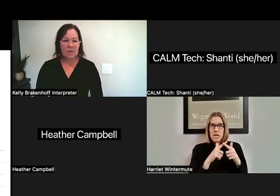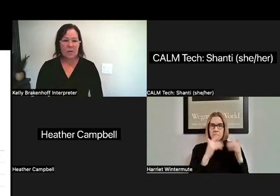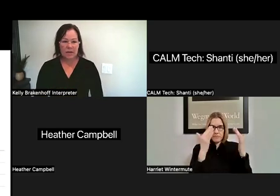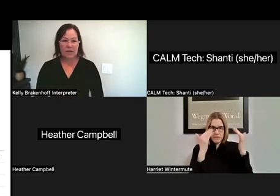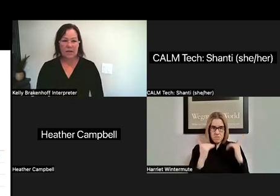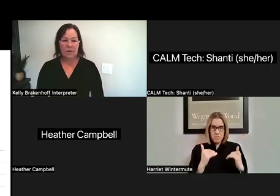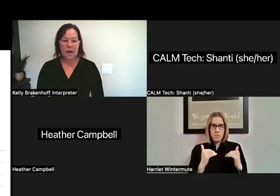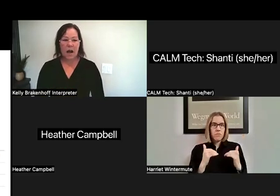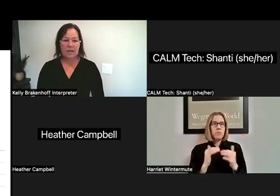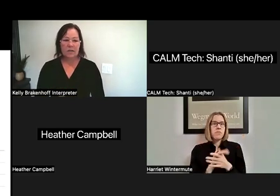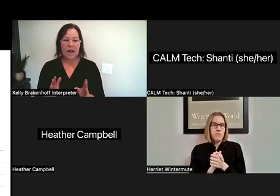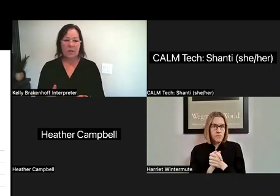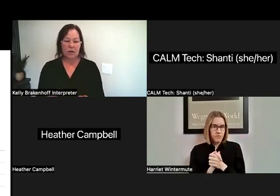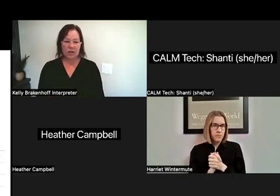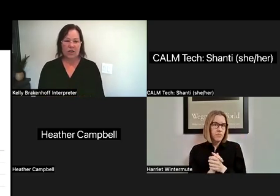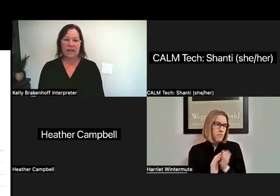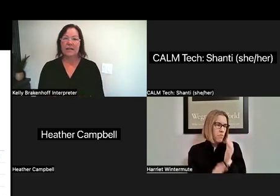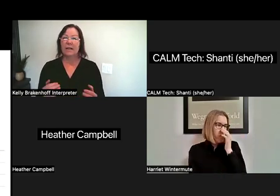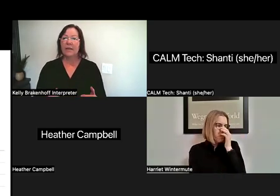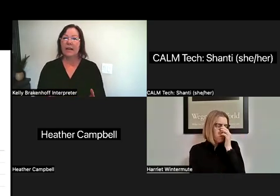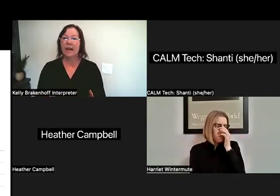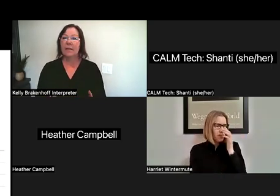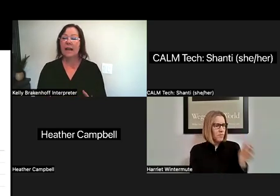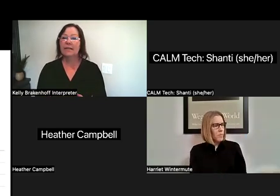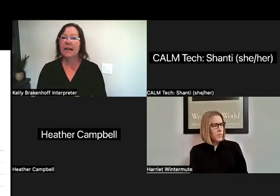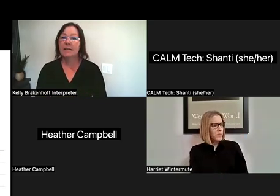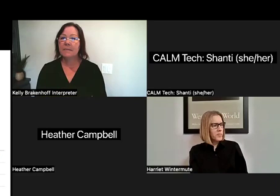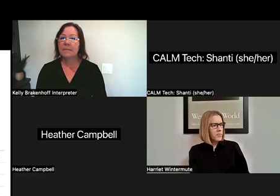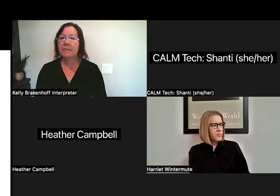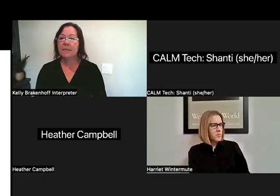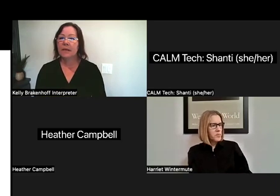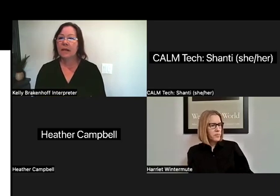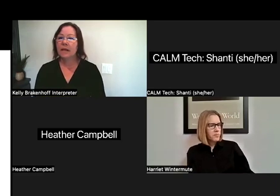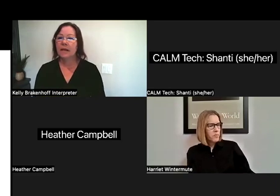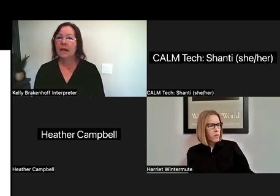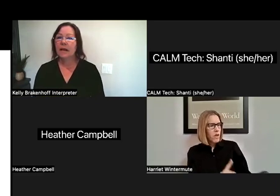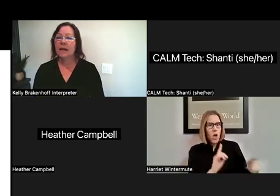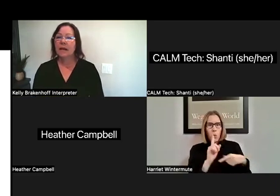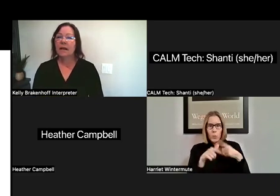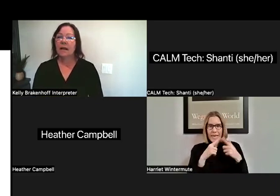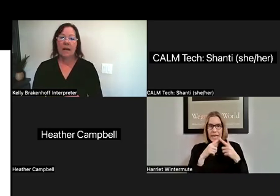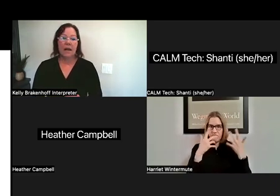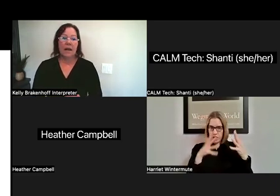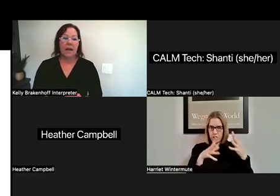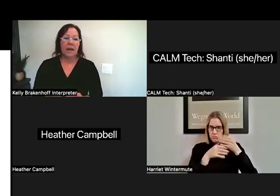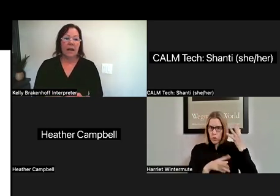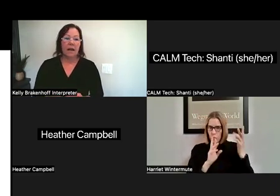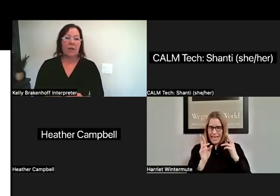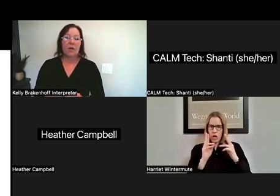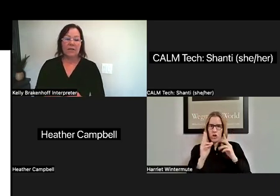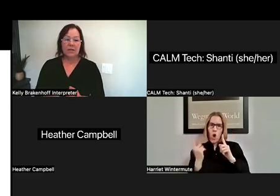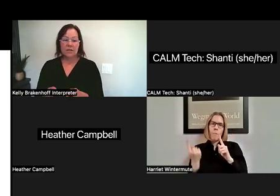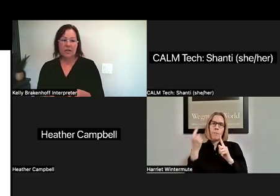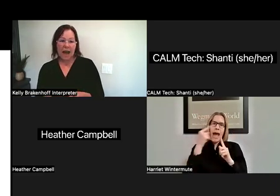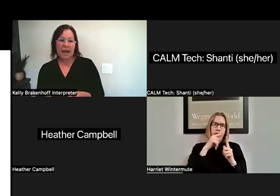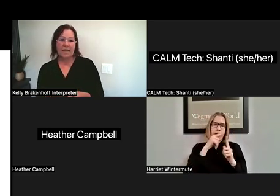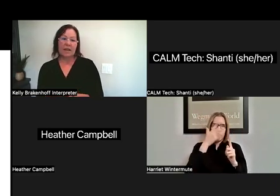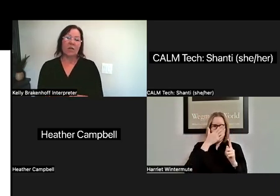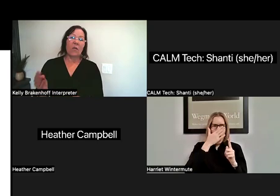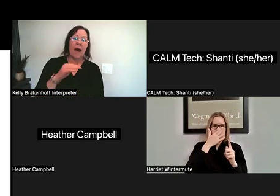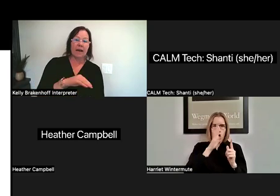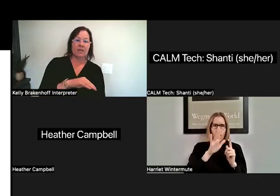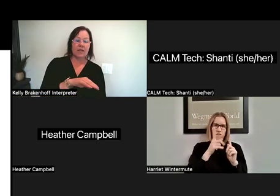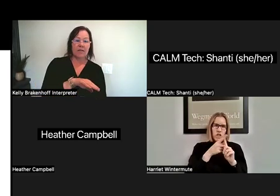want to on that work sheet. Next slide. Once you do that, then you go back to that